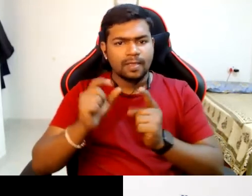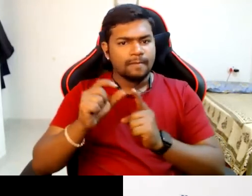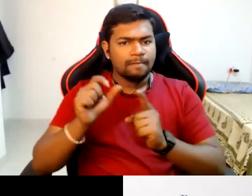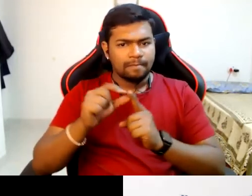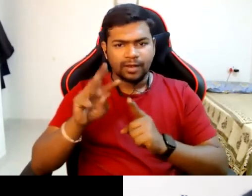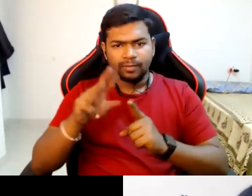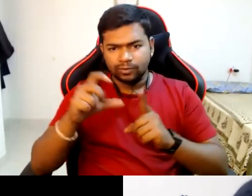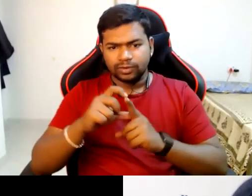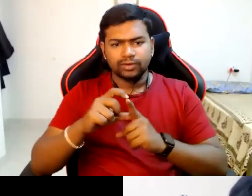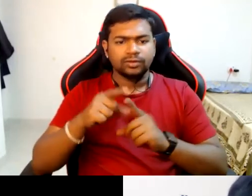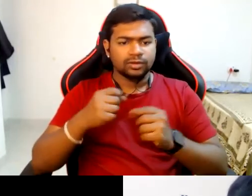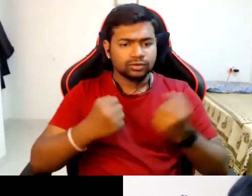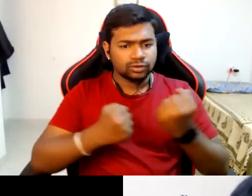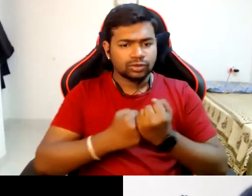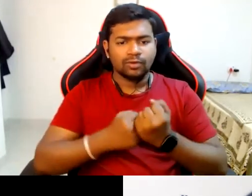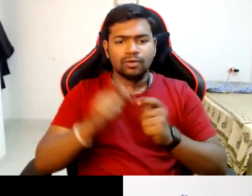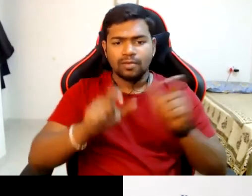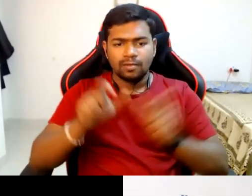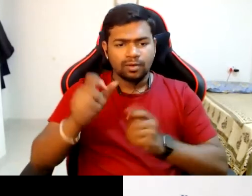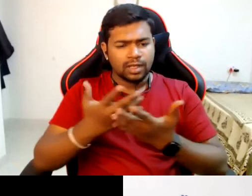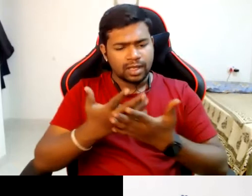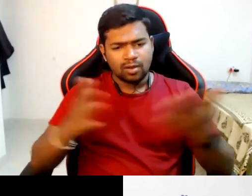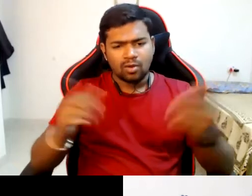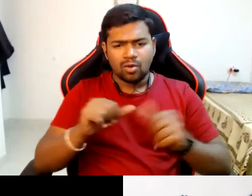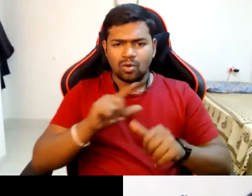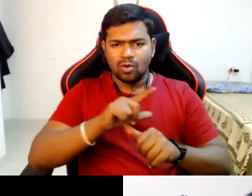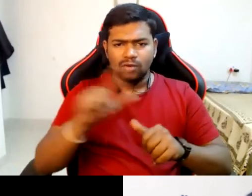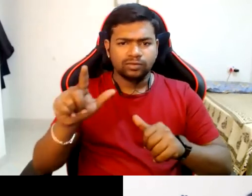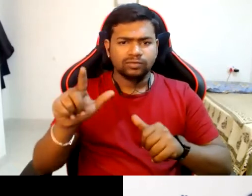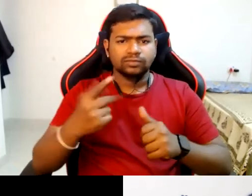so we work and support people with all kinds of disability.